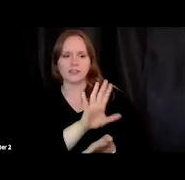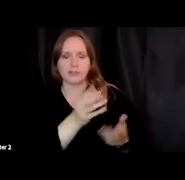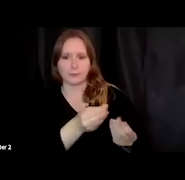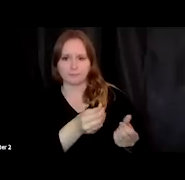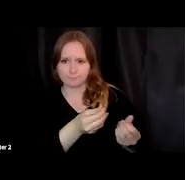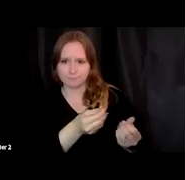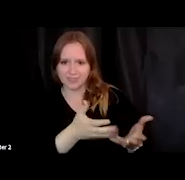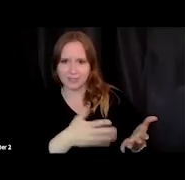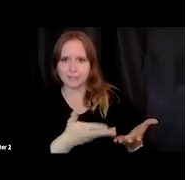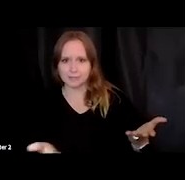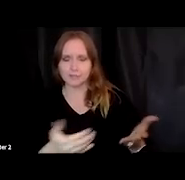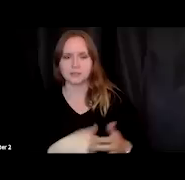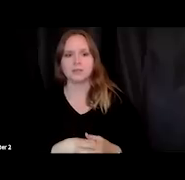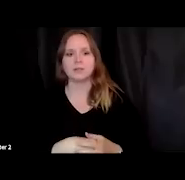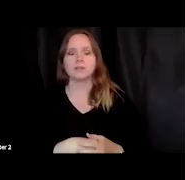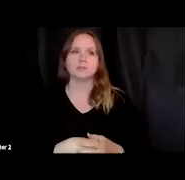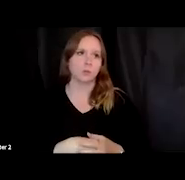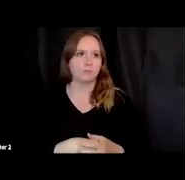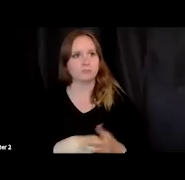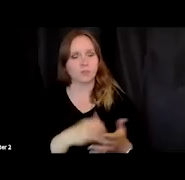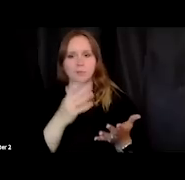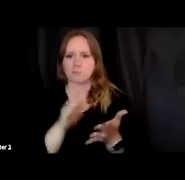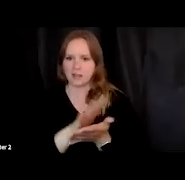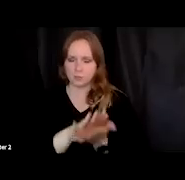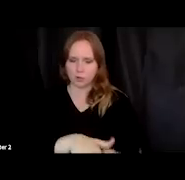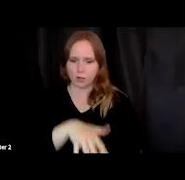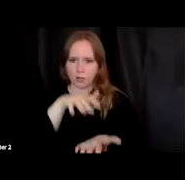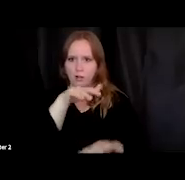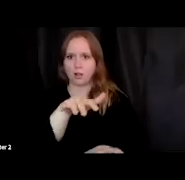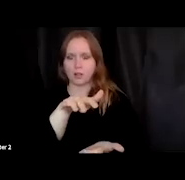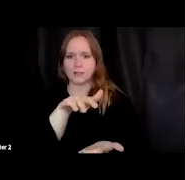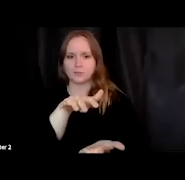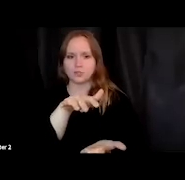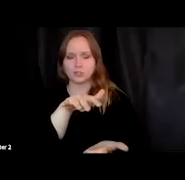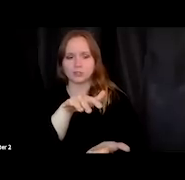and this is something that is memorable to them using the same language, I think Taylor kind of spoke about